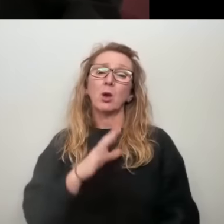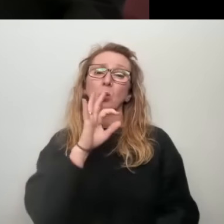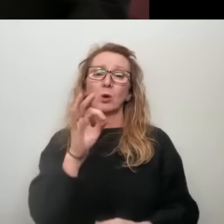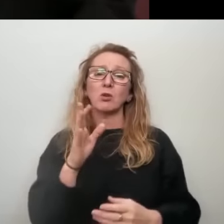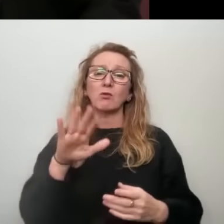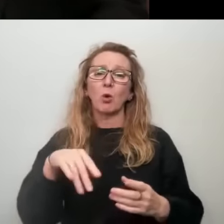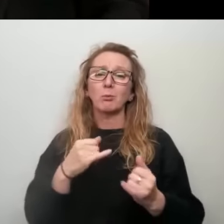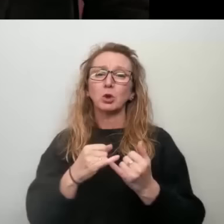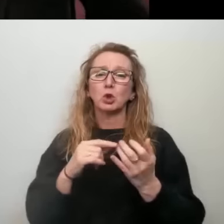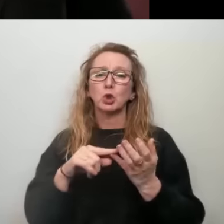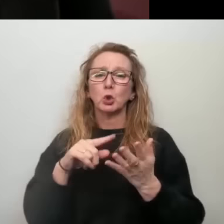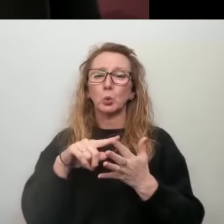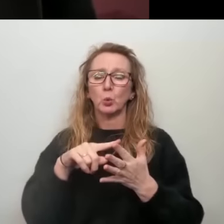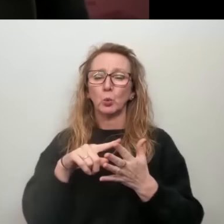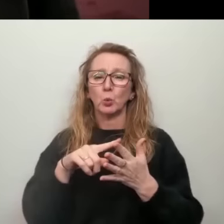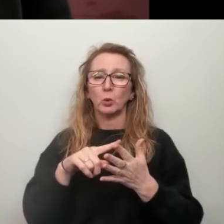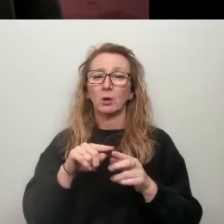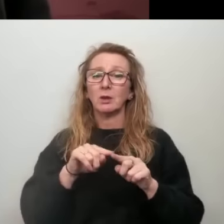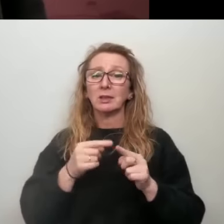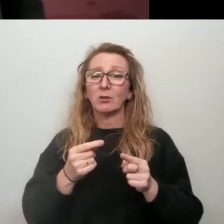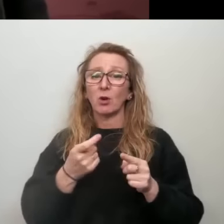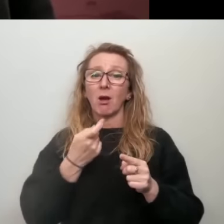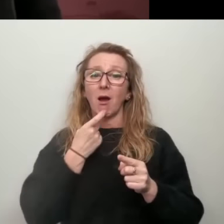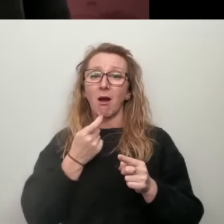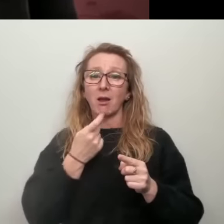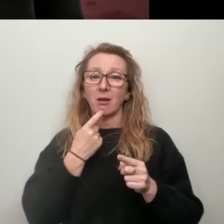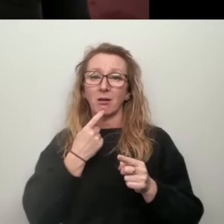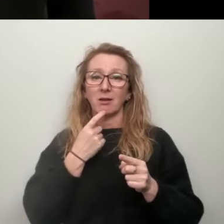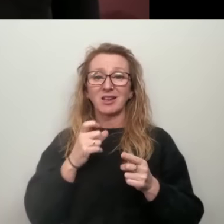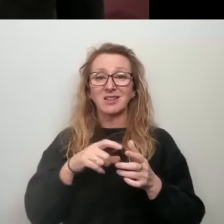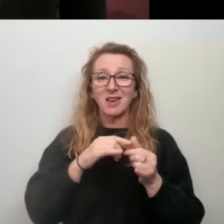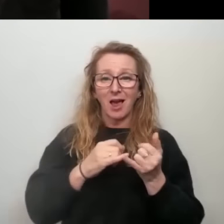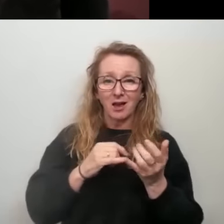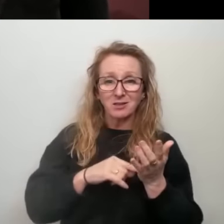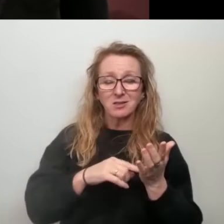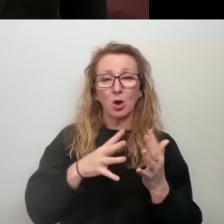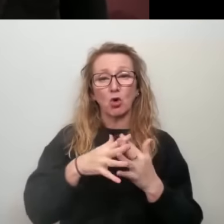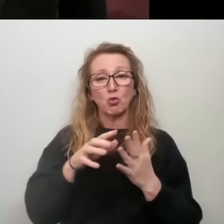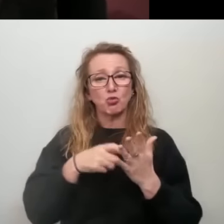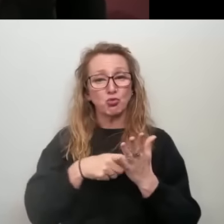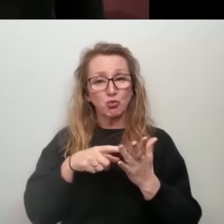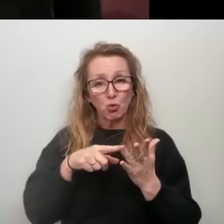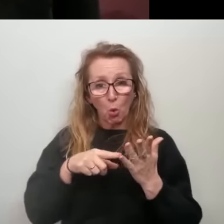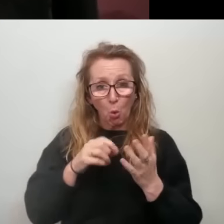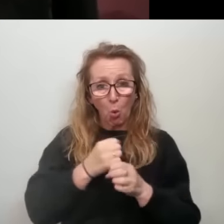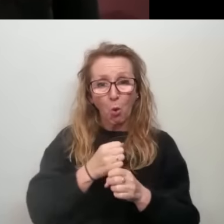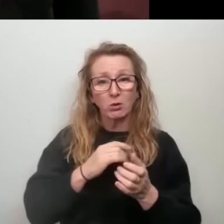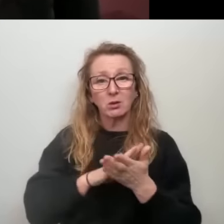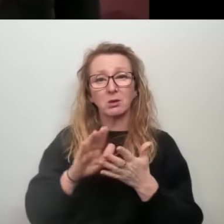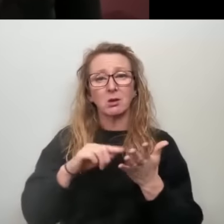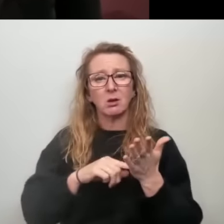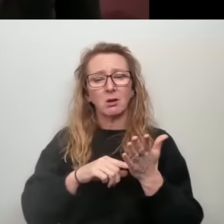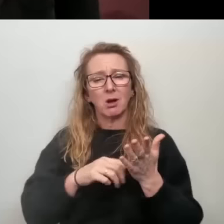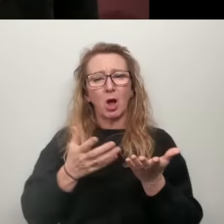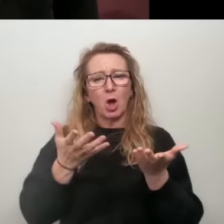as different types of iron, cast or wrought iron or steel have different properties, what are the loading limitations of the bridge